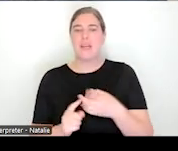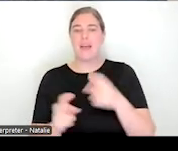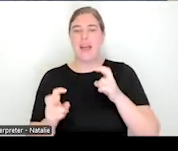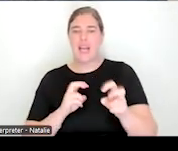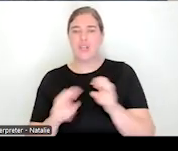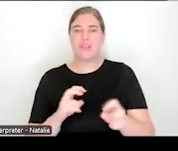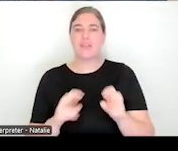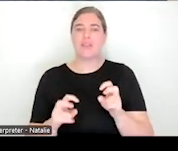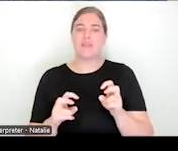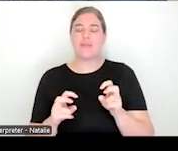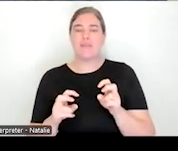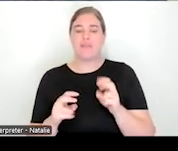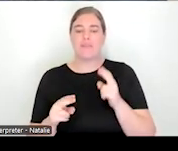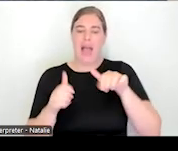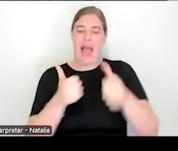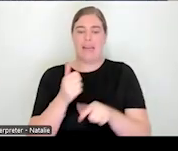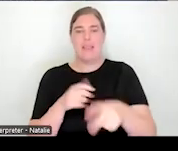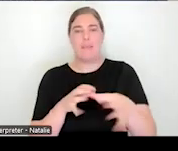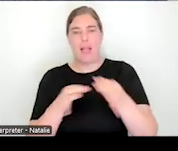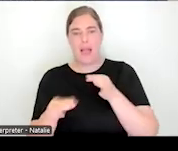under the plan. For example, when we release the expression of interest